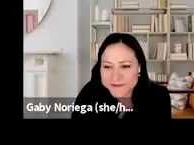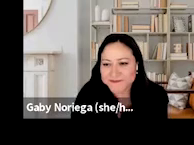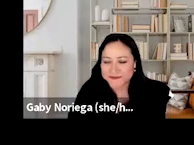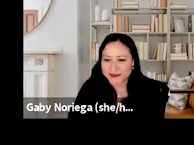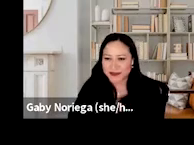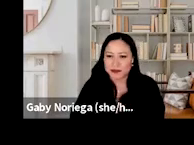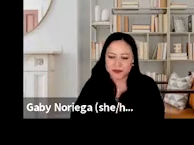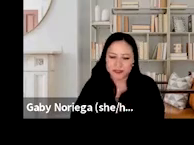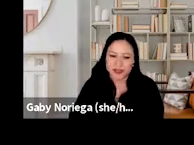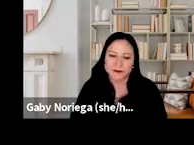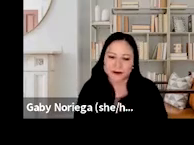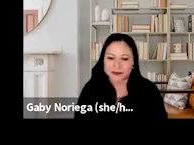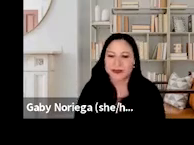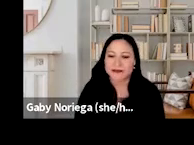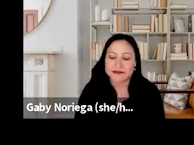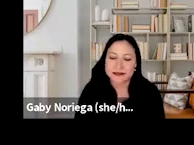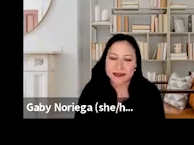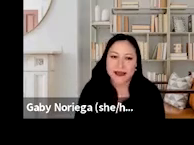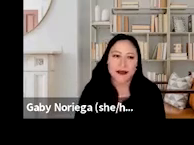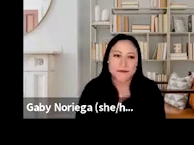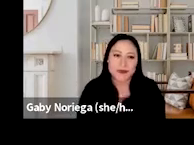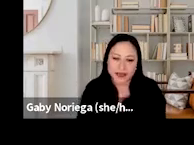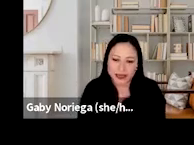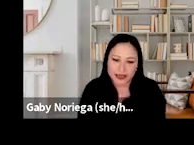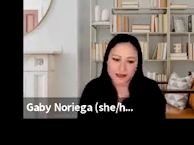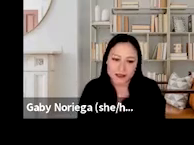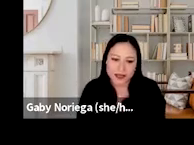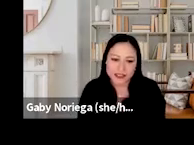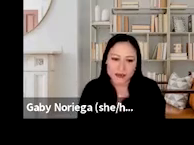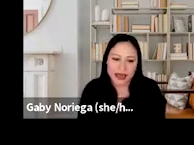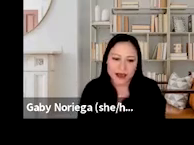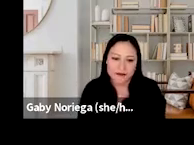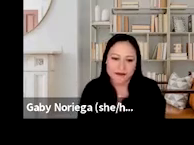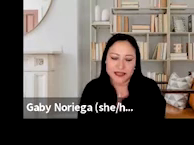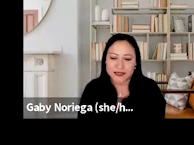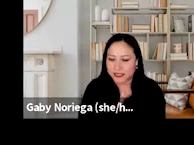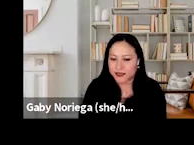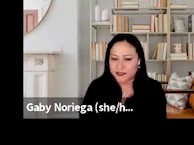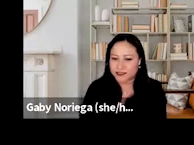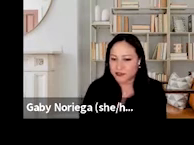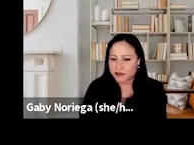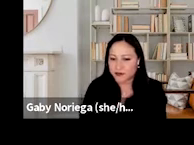Linda Heckert: We hope to do it again, thank you so much Thank you everyone. Gaby Noriega (she/hers), SCEC: Thank you, Linda appreciate your work as well.